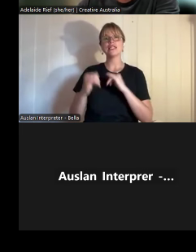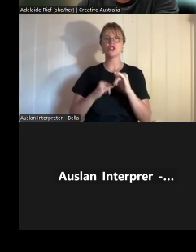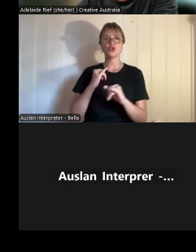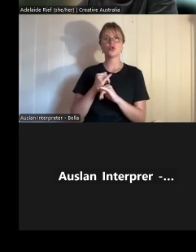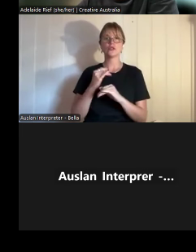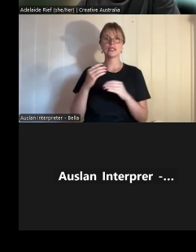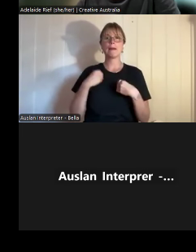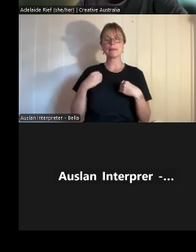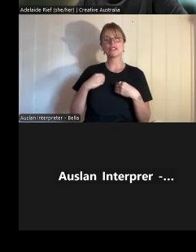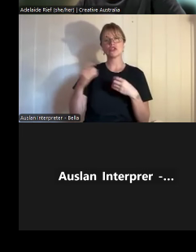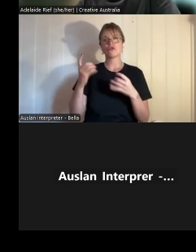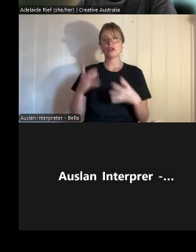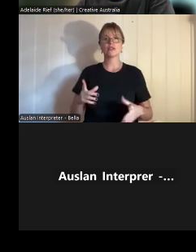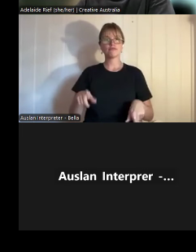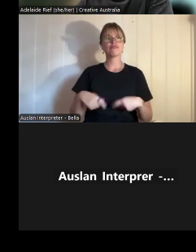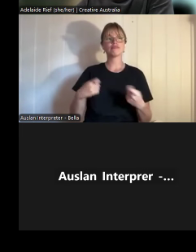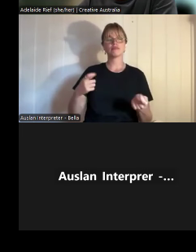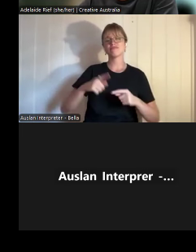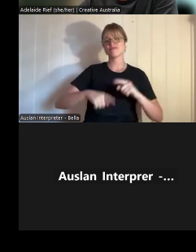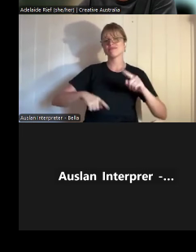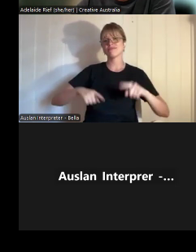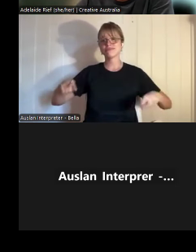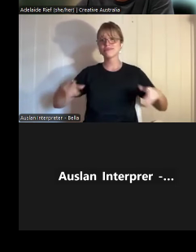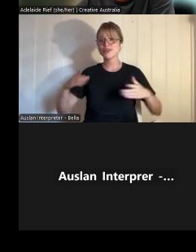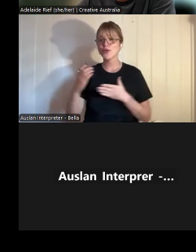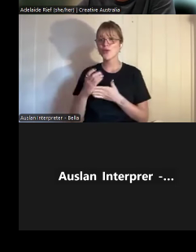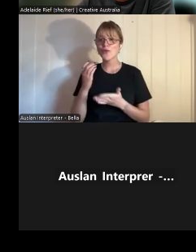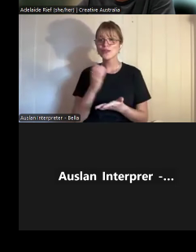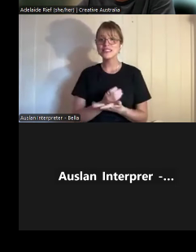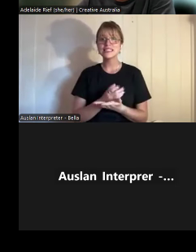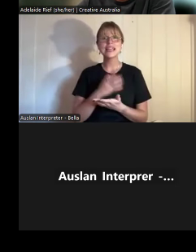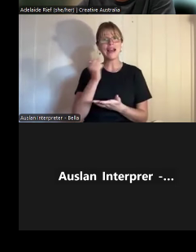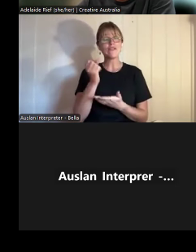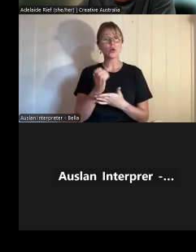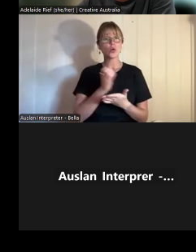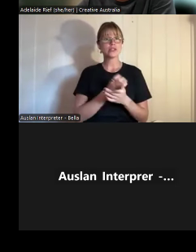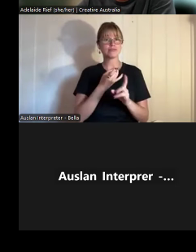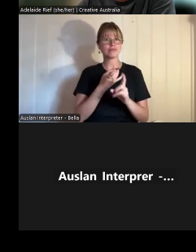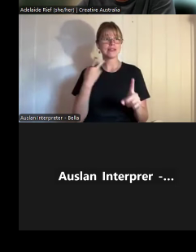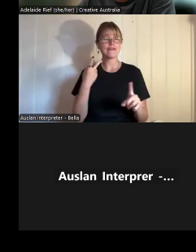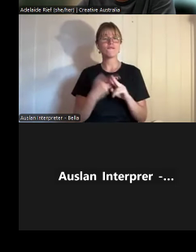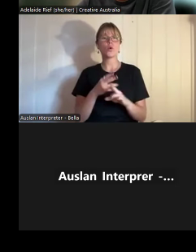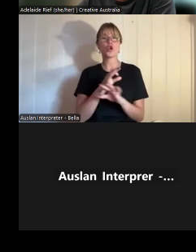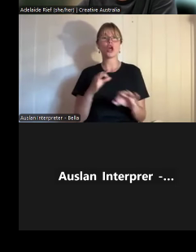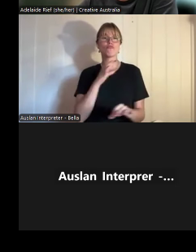They offer a range of courses. They do have a course specific to not for profit governance,